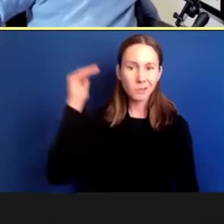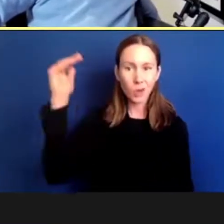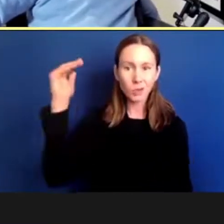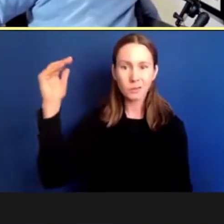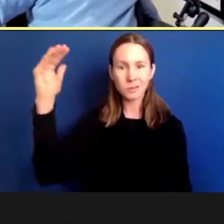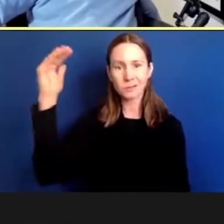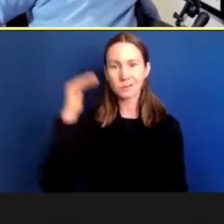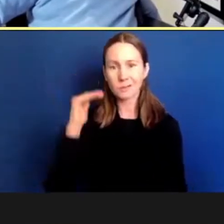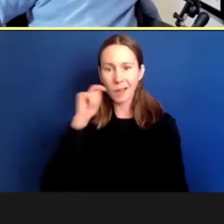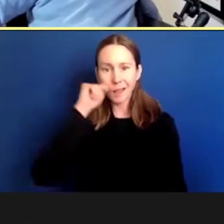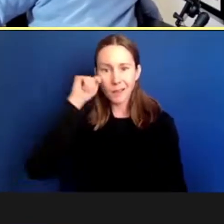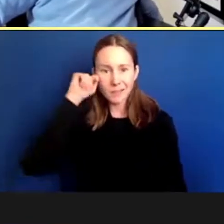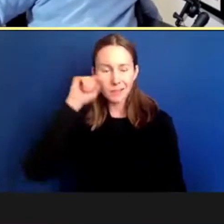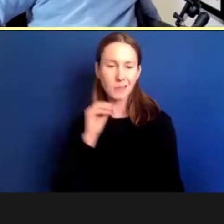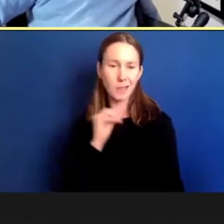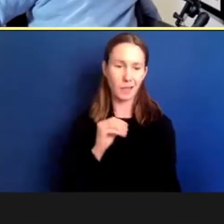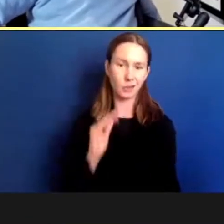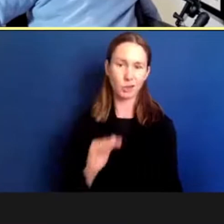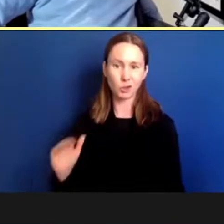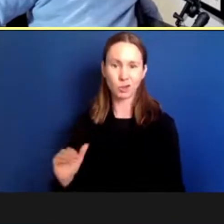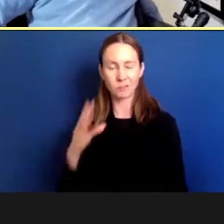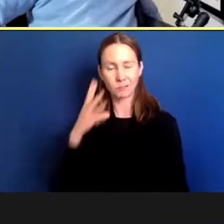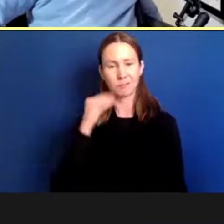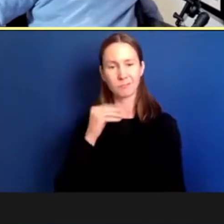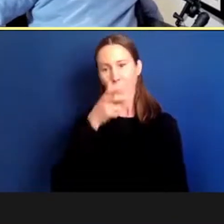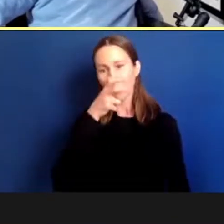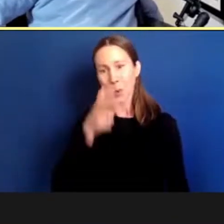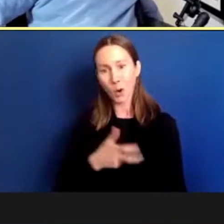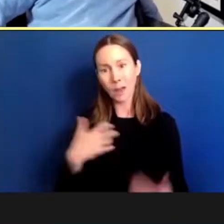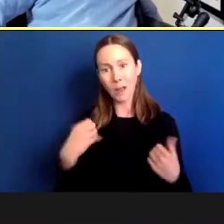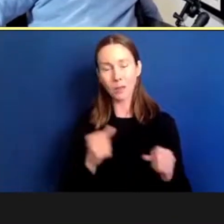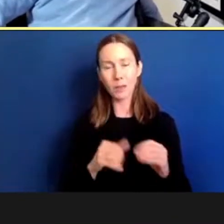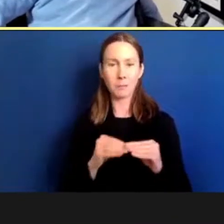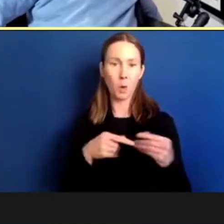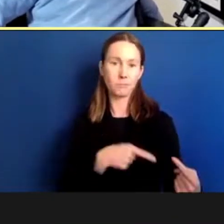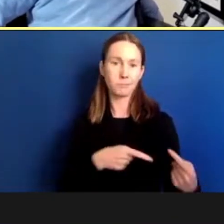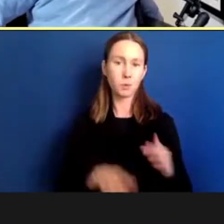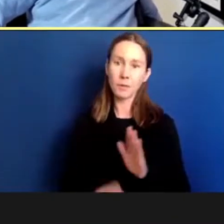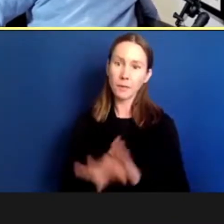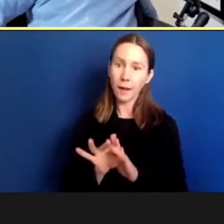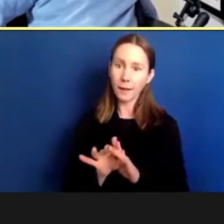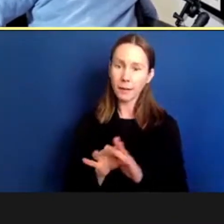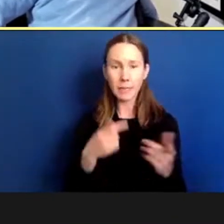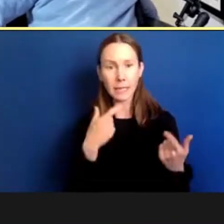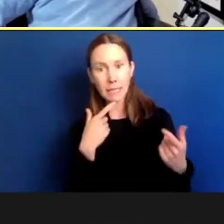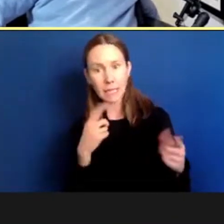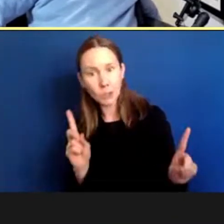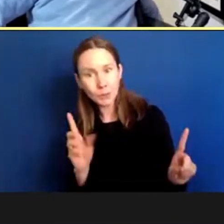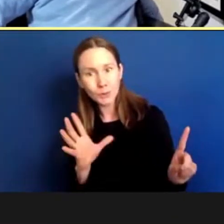experience poorer health and more difficulty in finding, getting to, and paying for appropriate